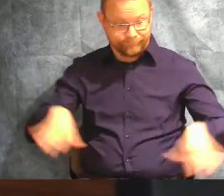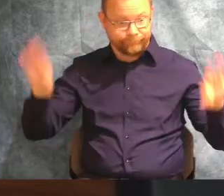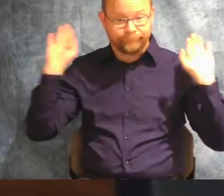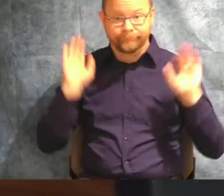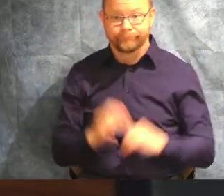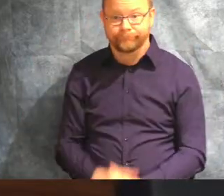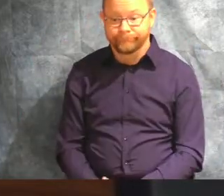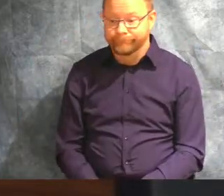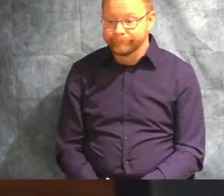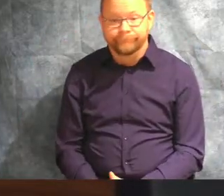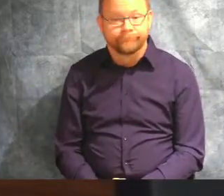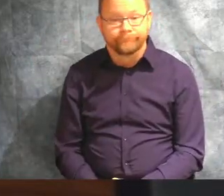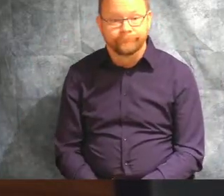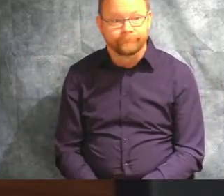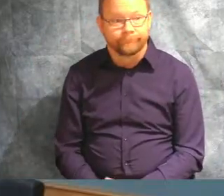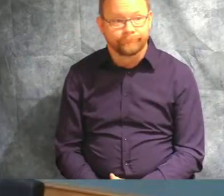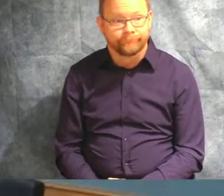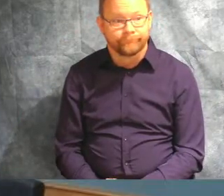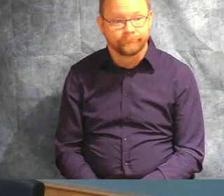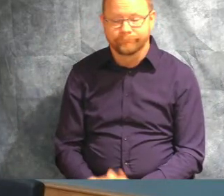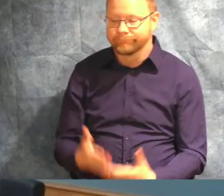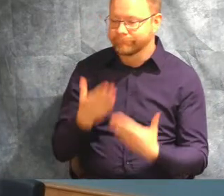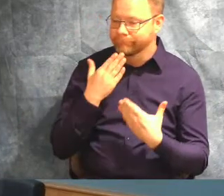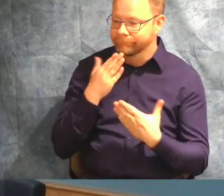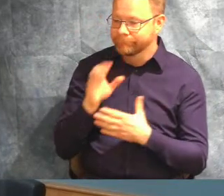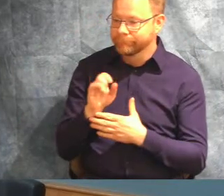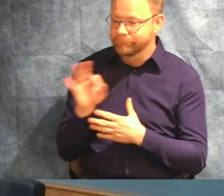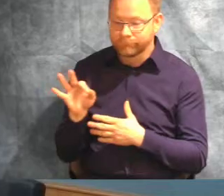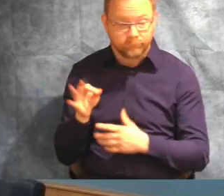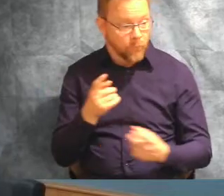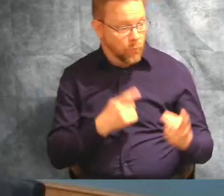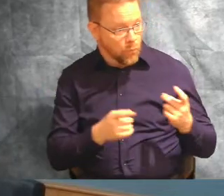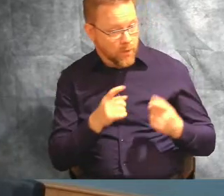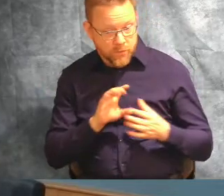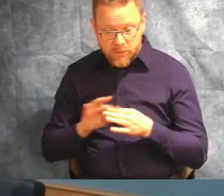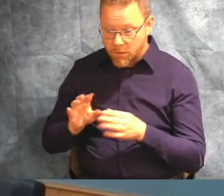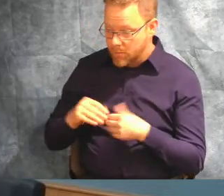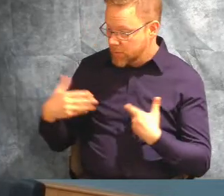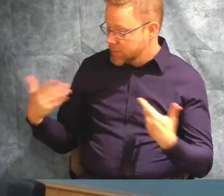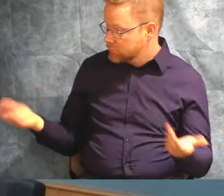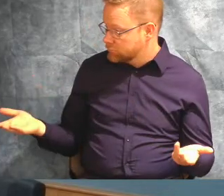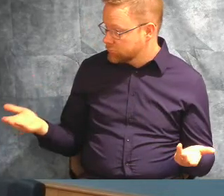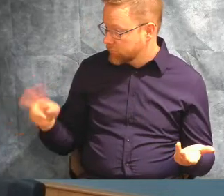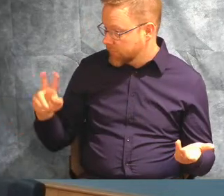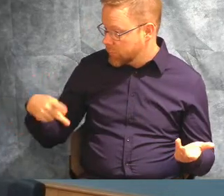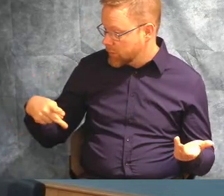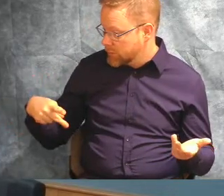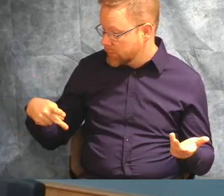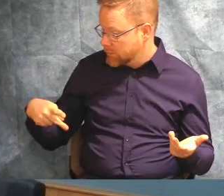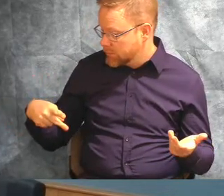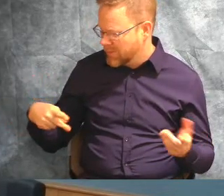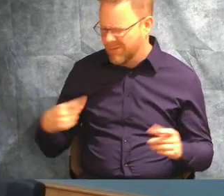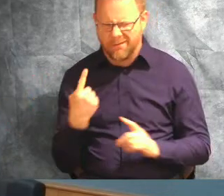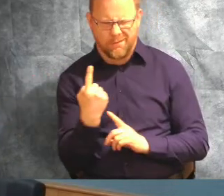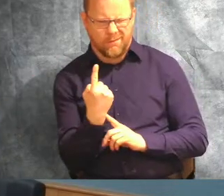agenda Commissions. Thank you, Jeff. any questions or comments? Vice President Reece. I just got one